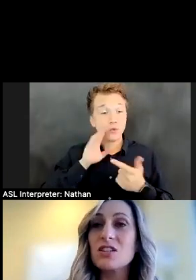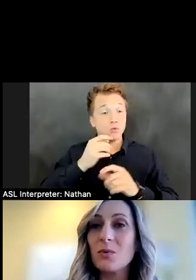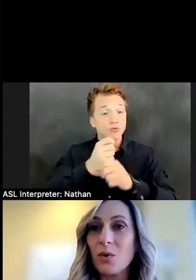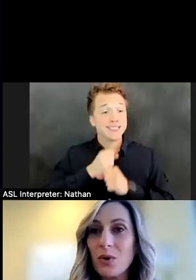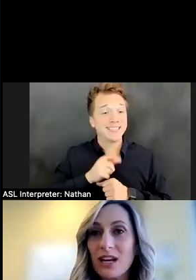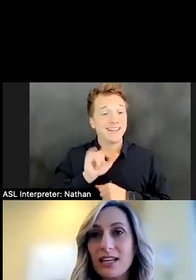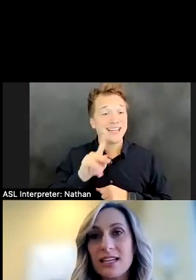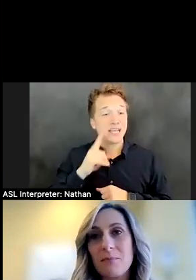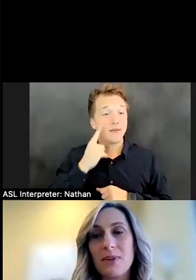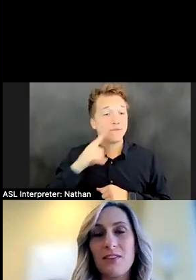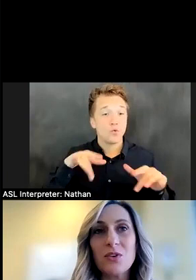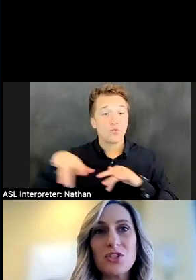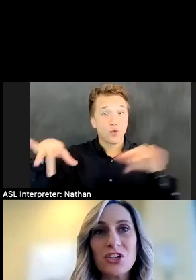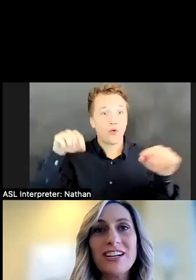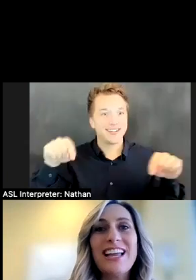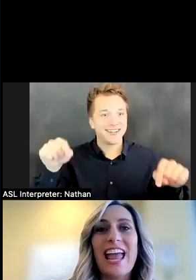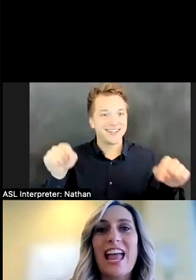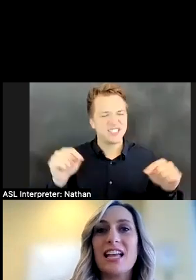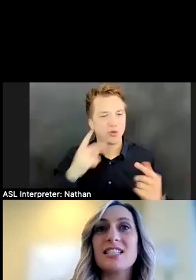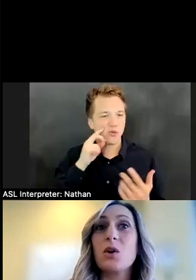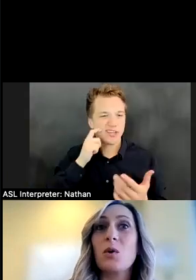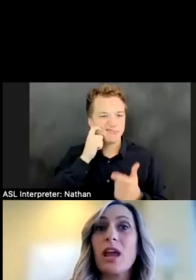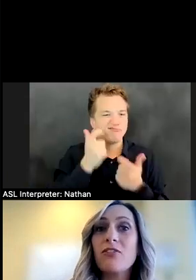to the recording in the future.